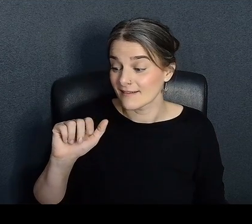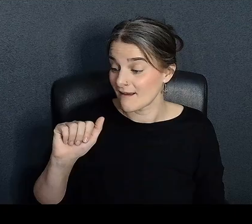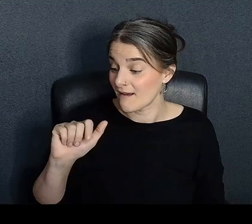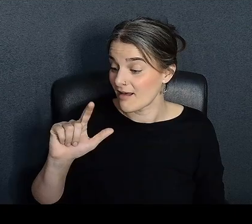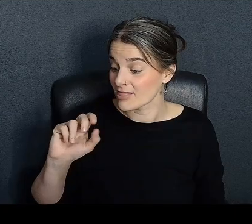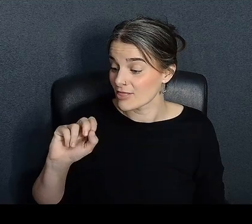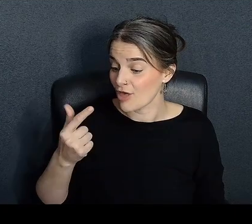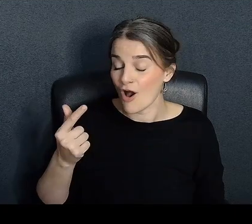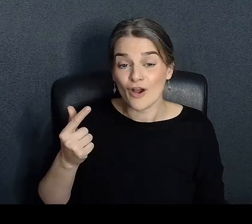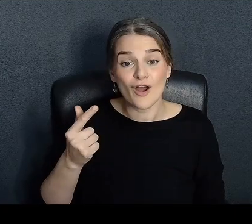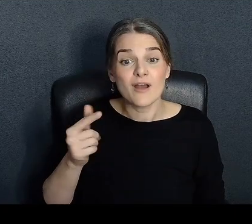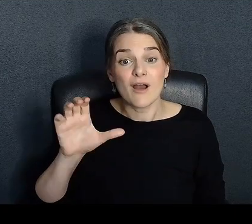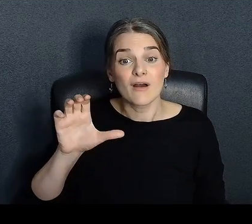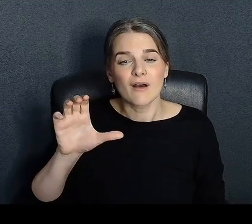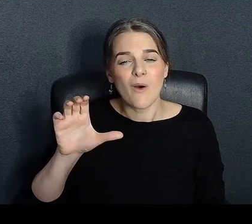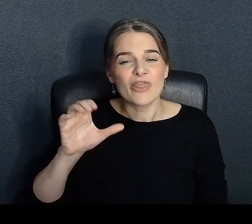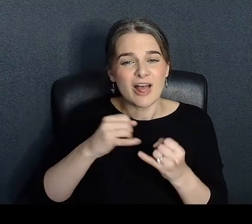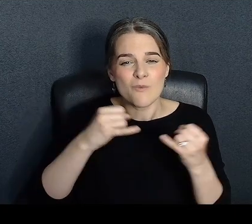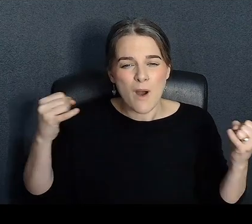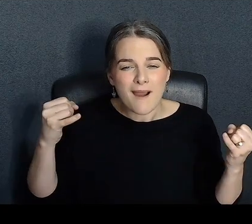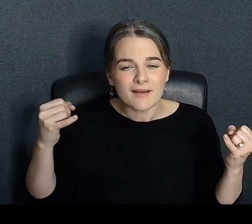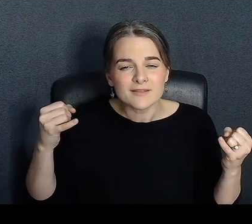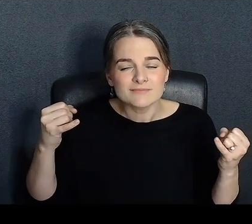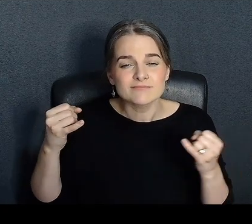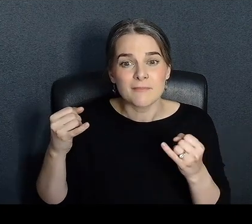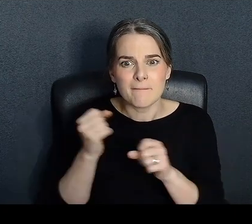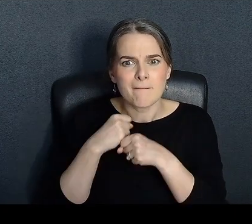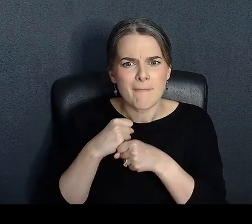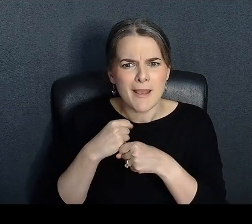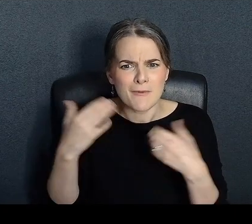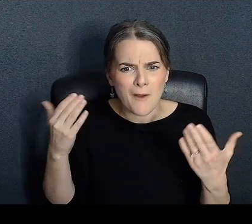and there is no push to service those lines.